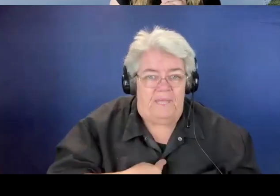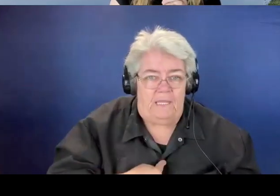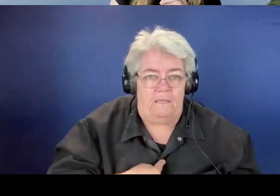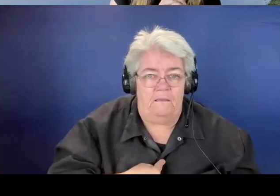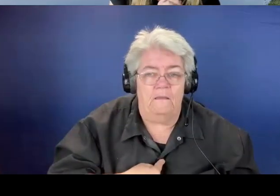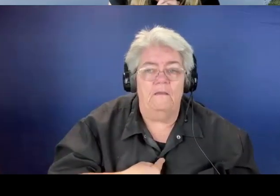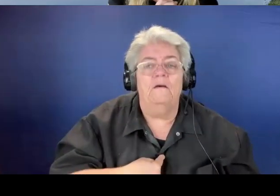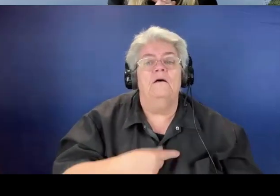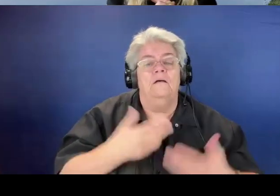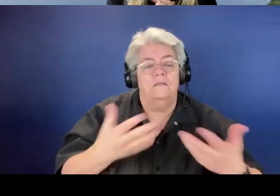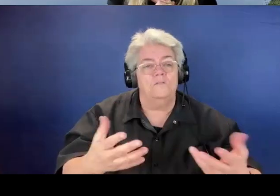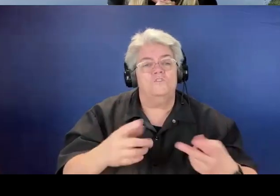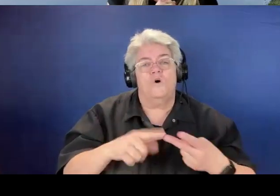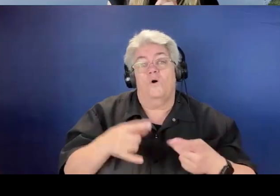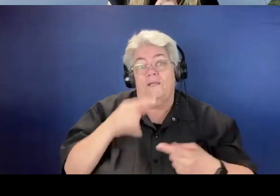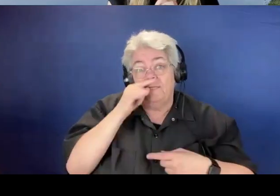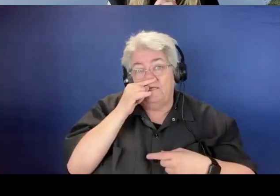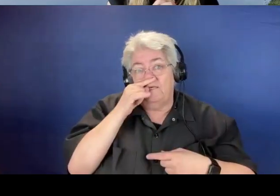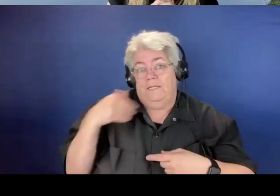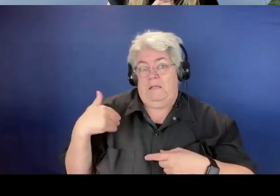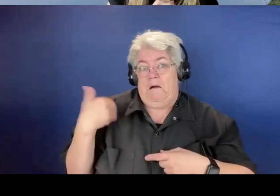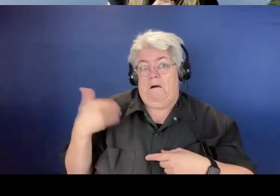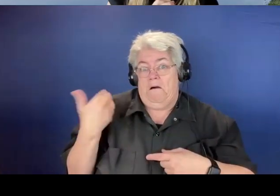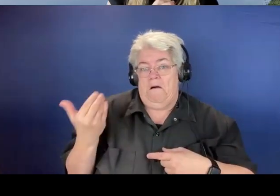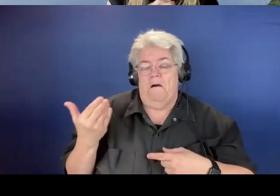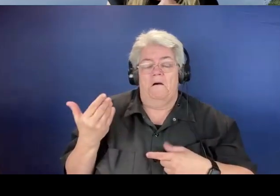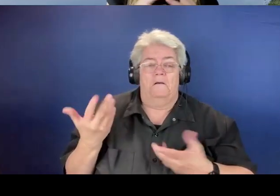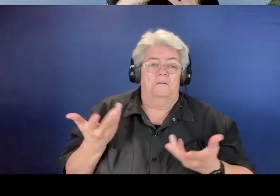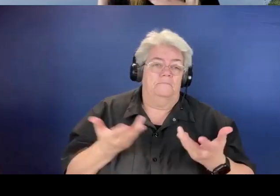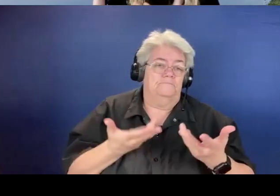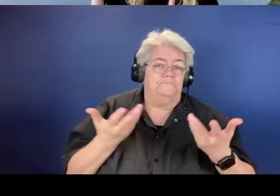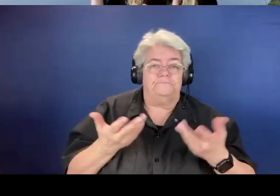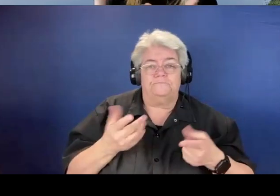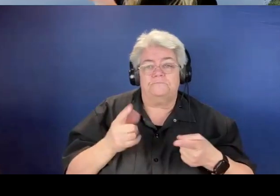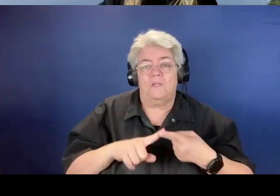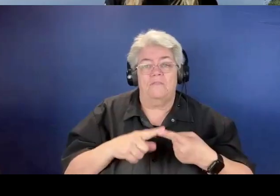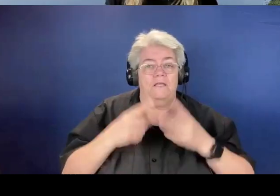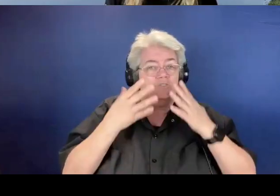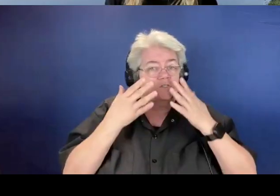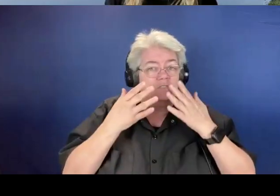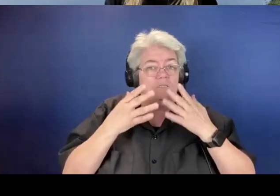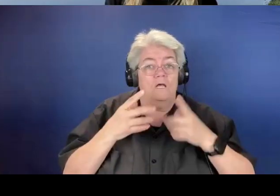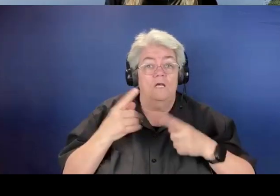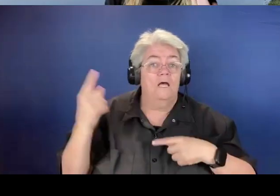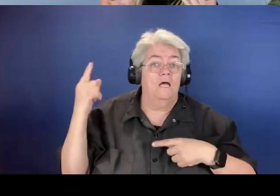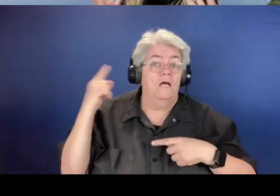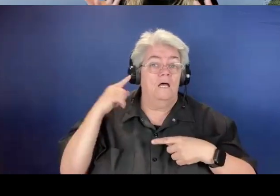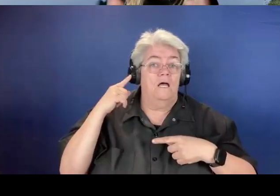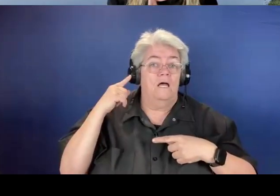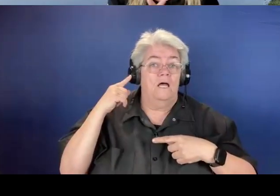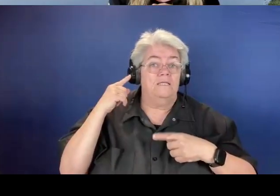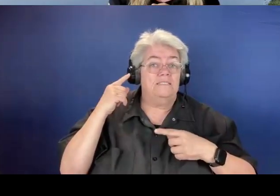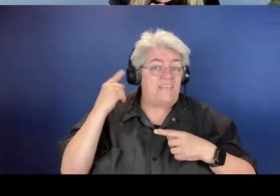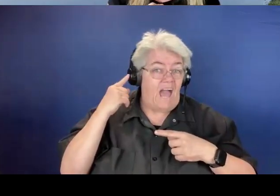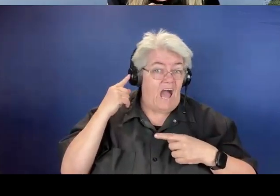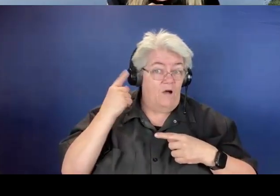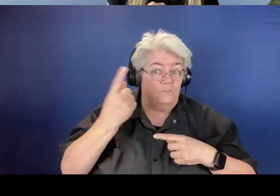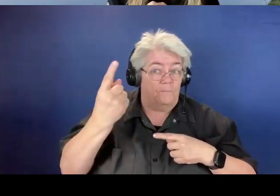For example, with a young child, you can have them just turn when they hear the sound that you make and we know that they've heard it.